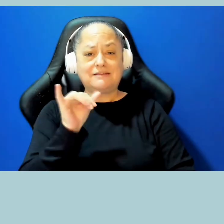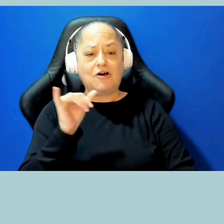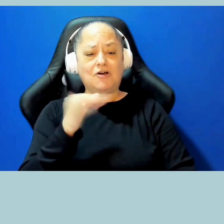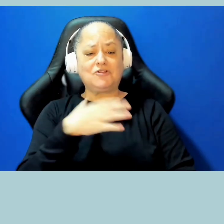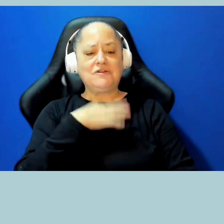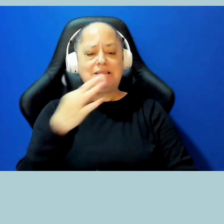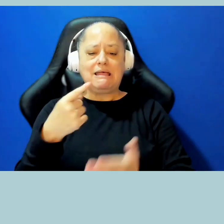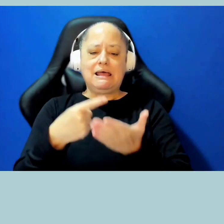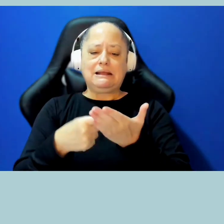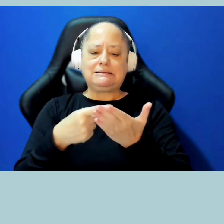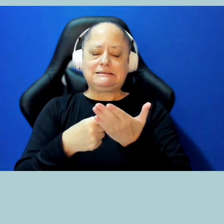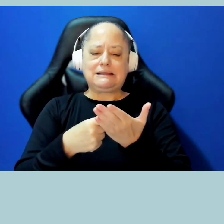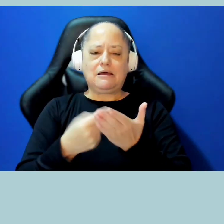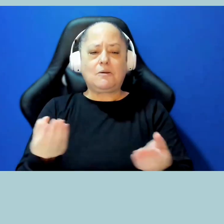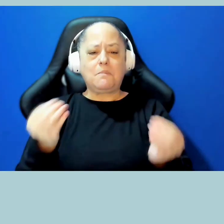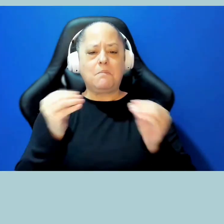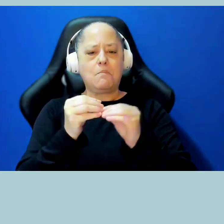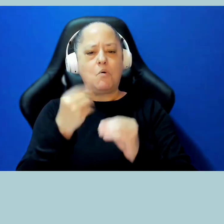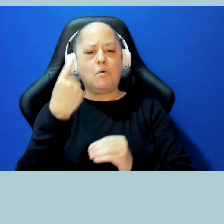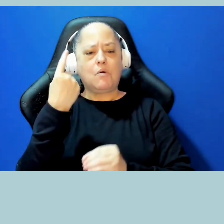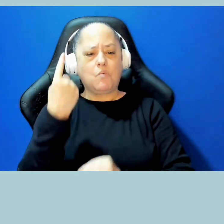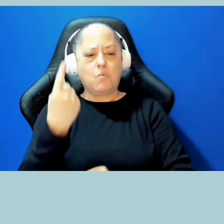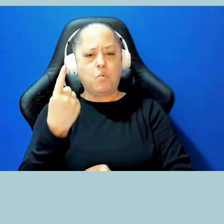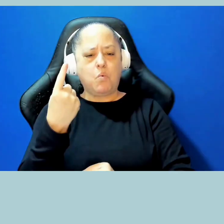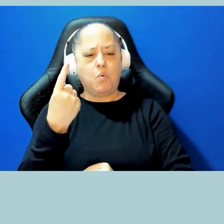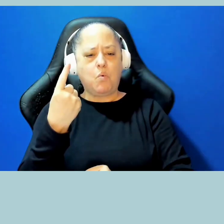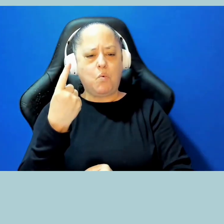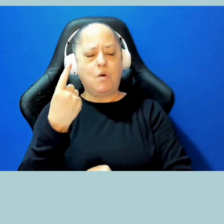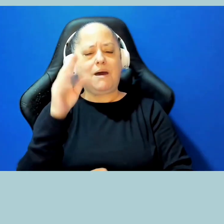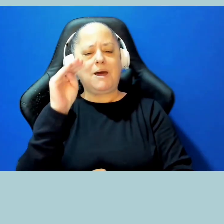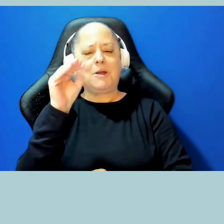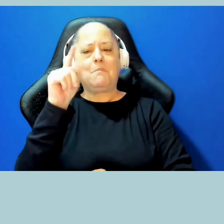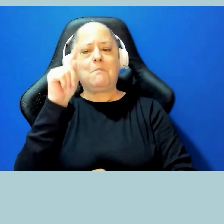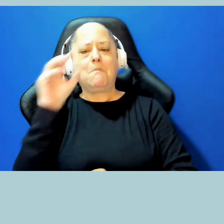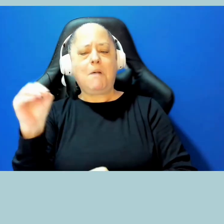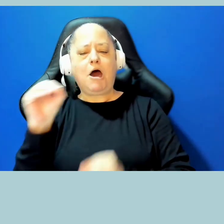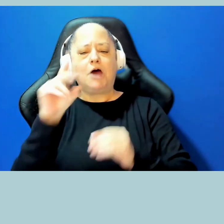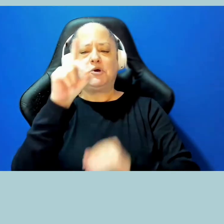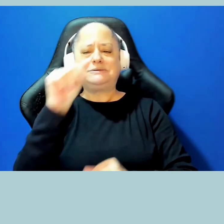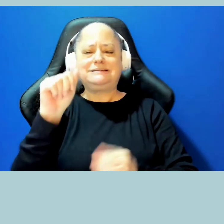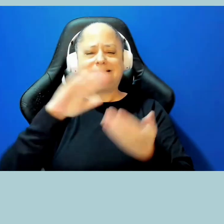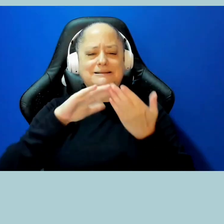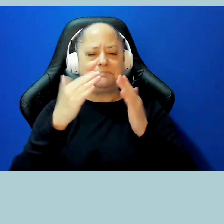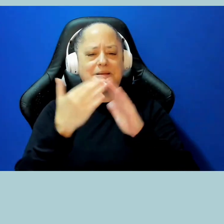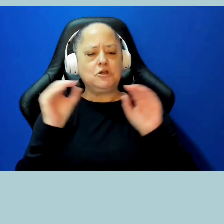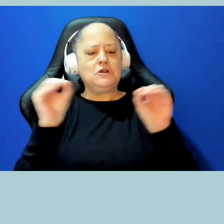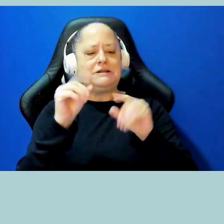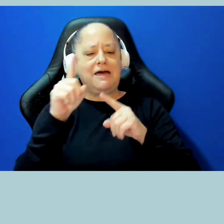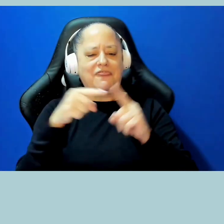more. I know one of the kind of mottos of the disability community has been nothing about us without us and